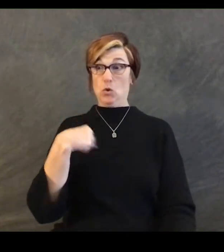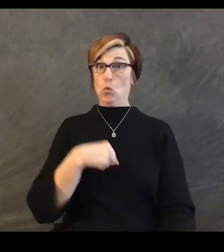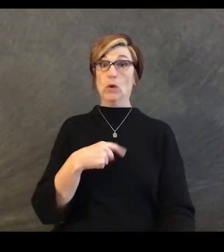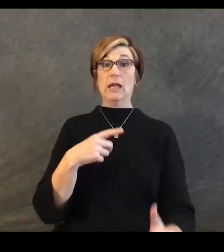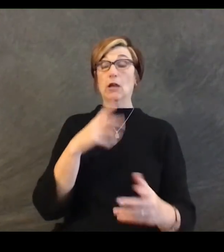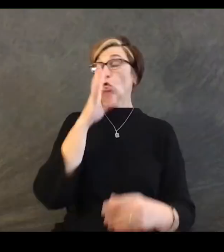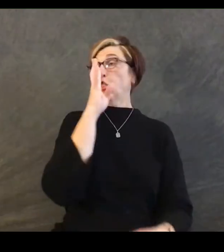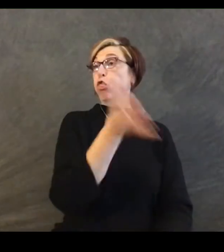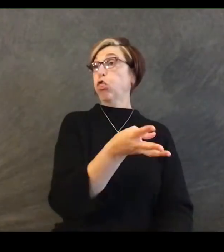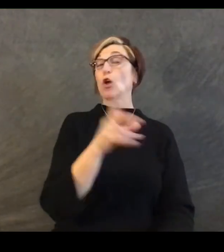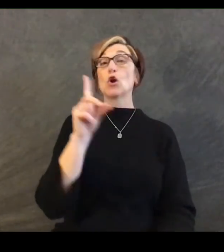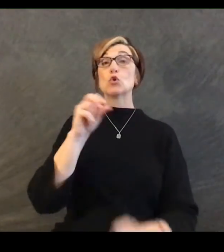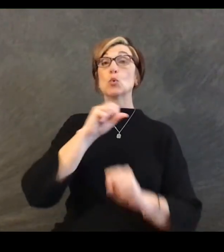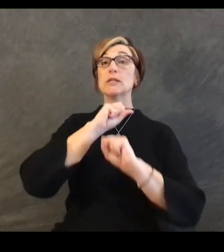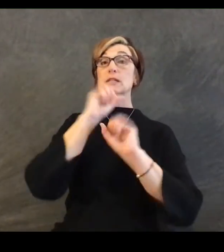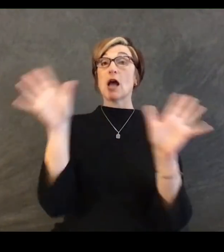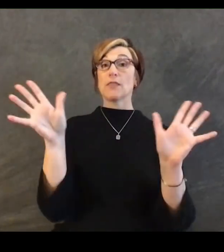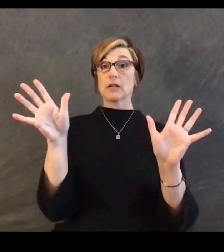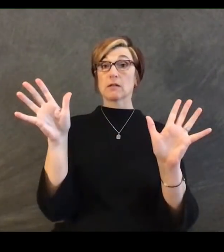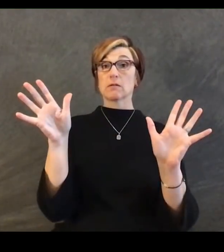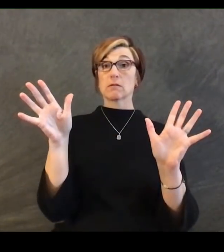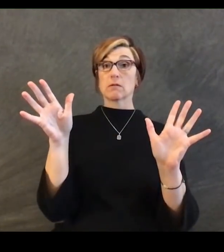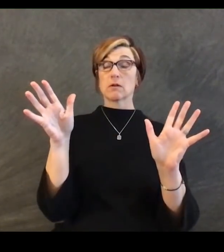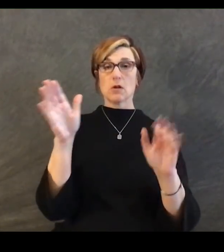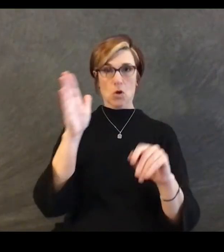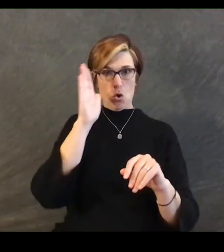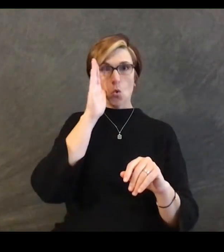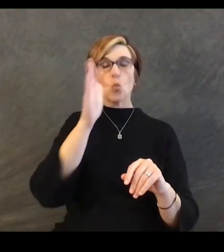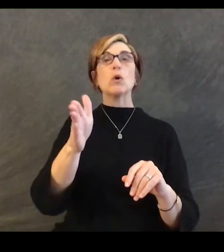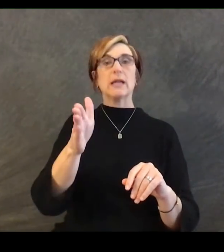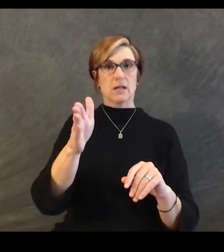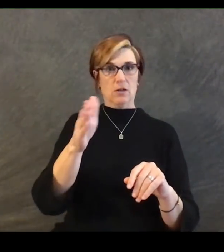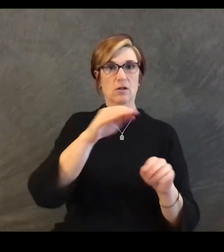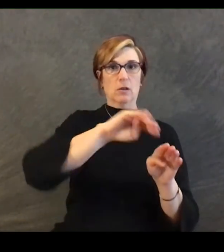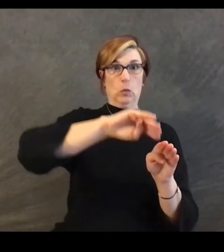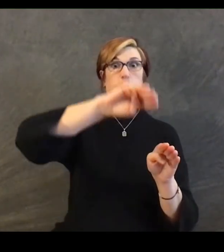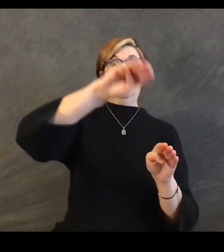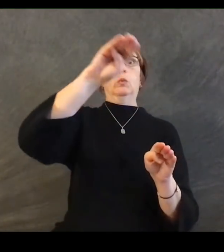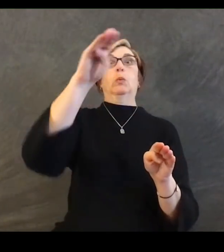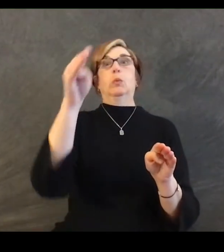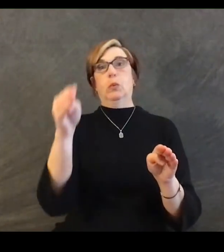that dr. Burks showed you the other dynamic force is what we are doing what